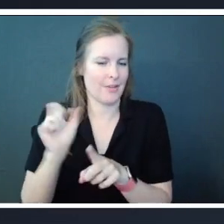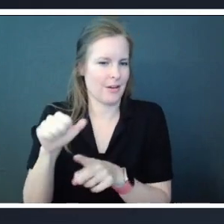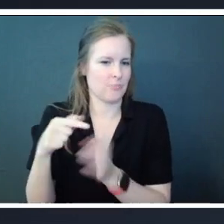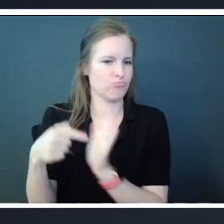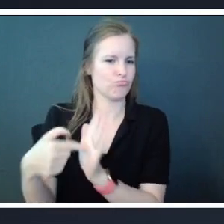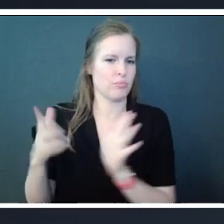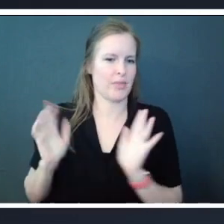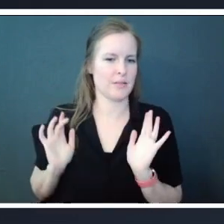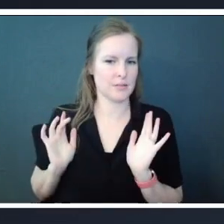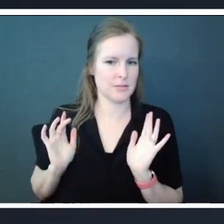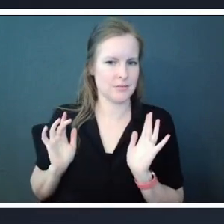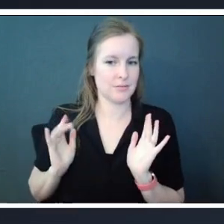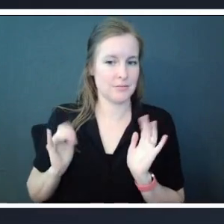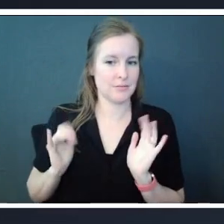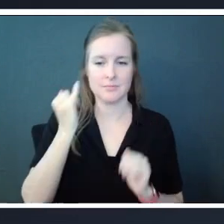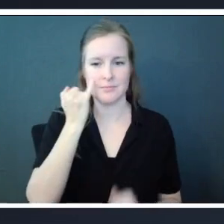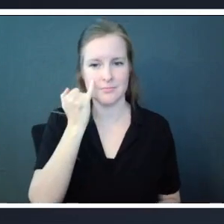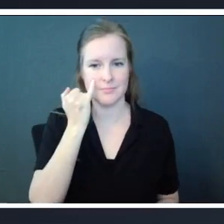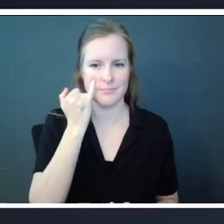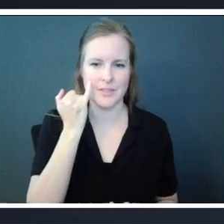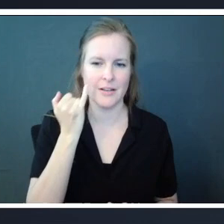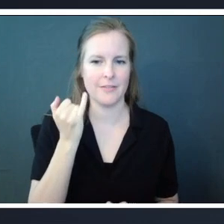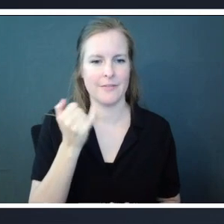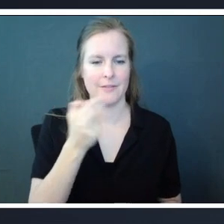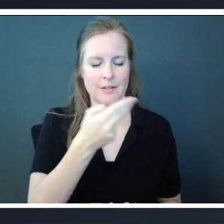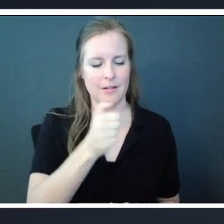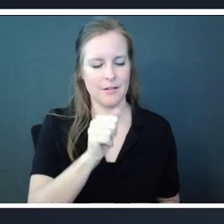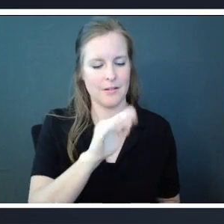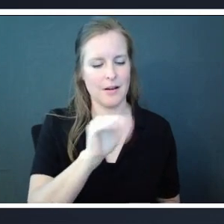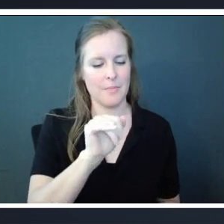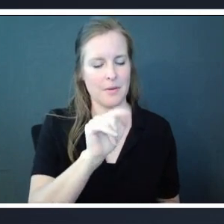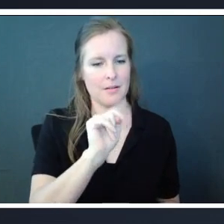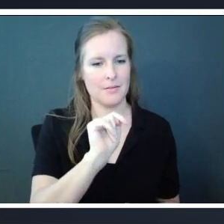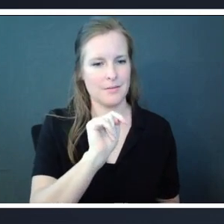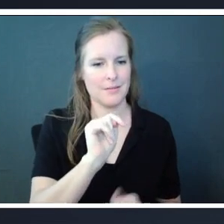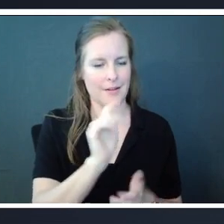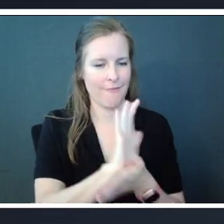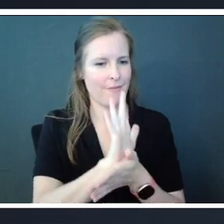but we don't have a program that habitats that time of year, take the video and use that. You can